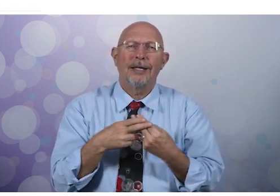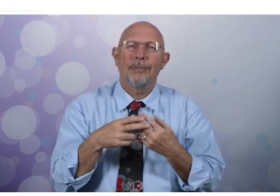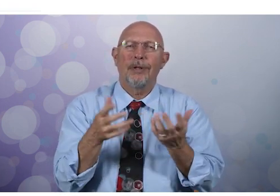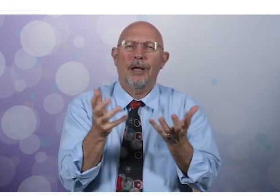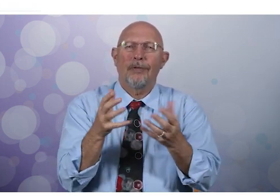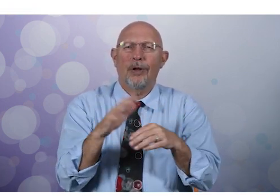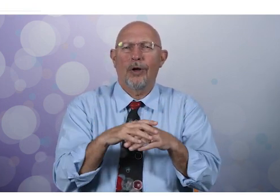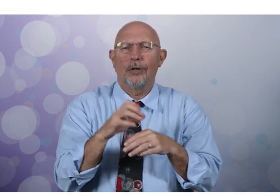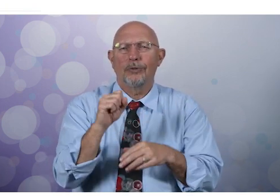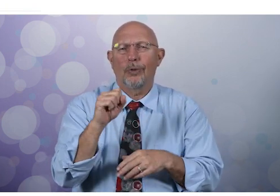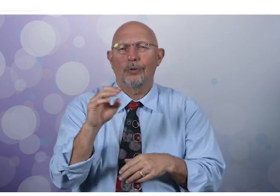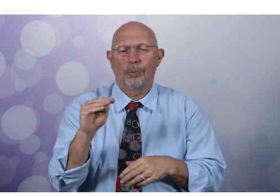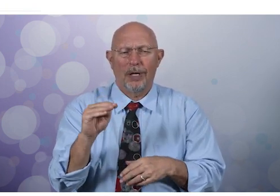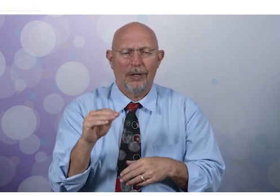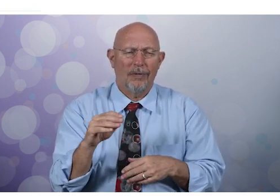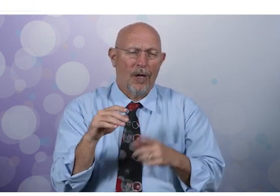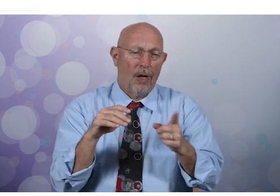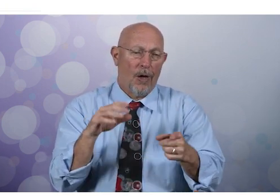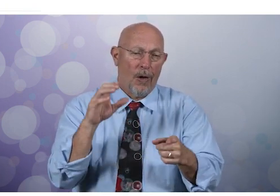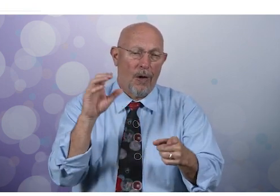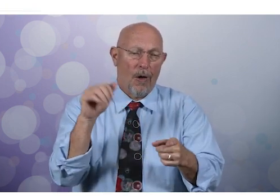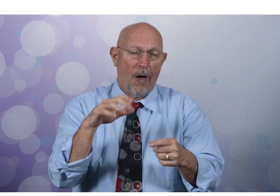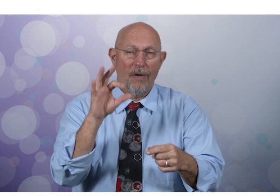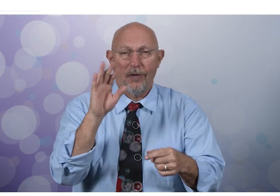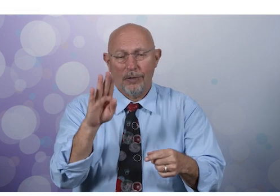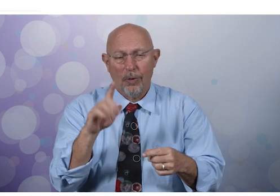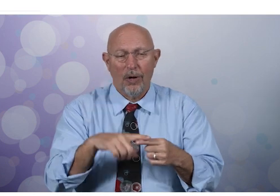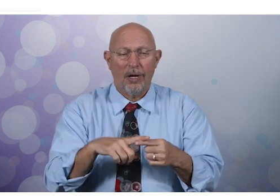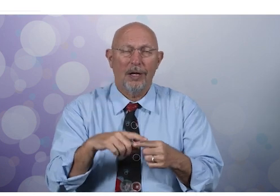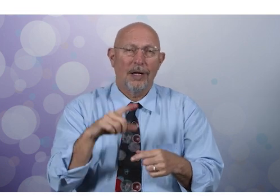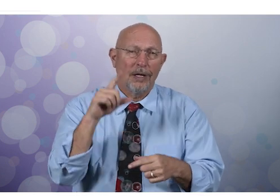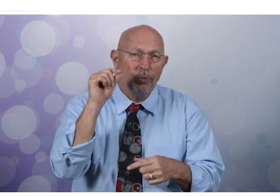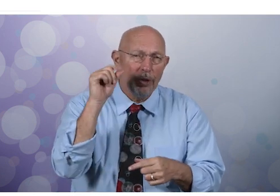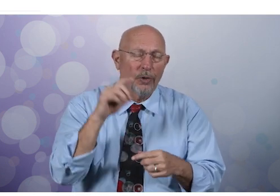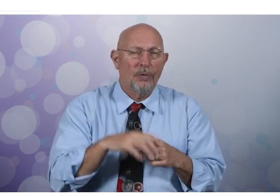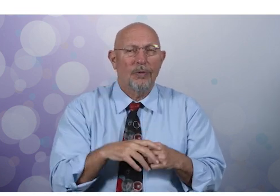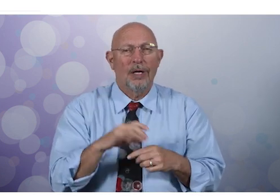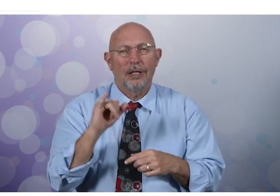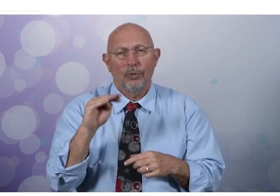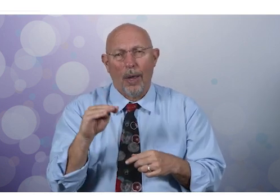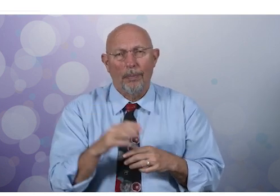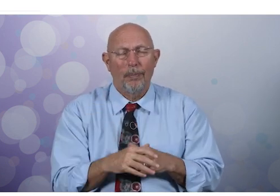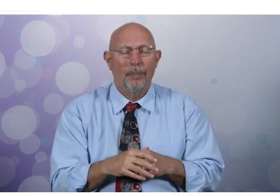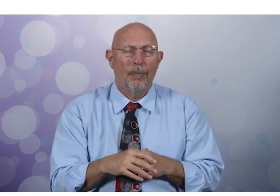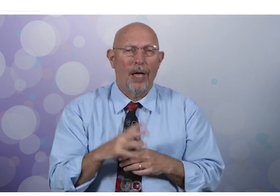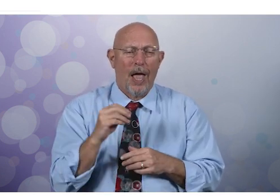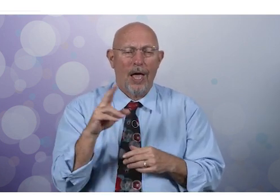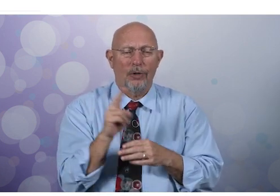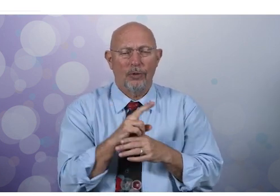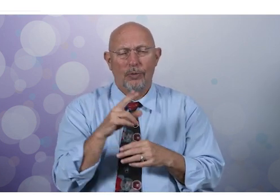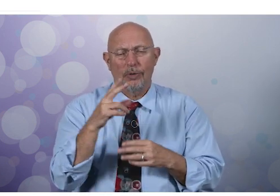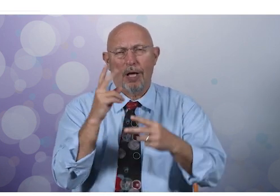Find us @OCALIofficial on Facebook, Instagram, and Twitter, and by using the hashtag #InspirEDOhio.